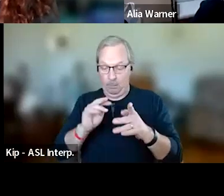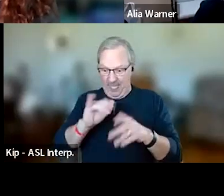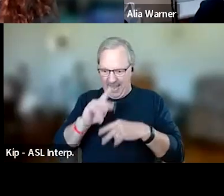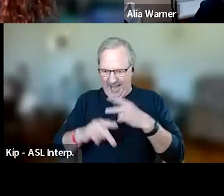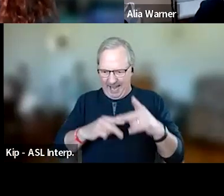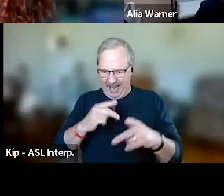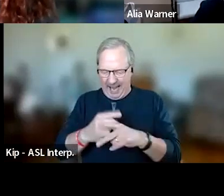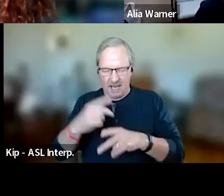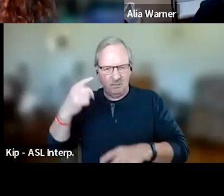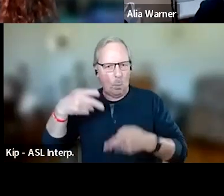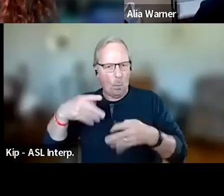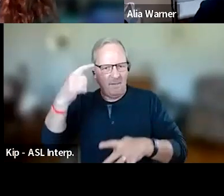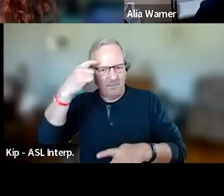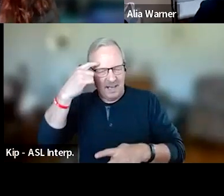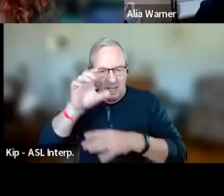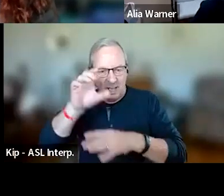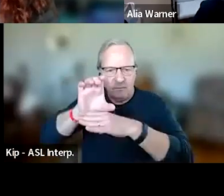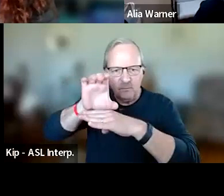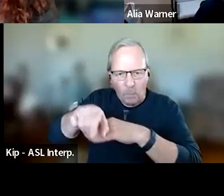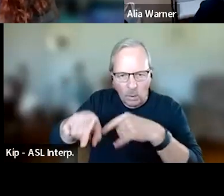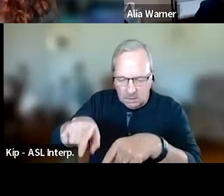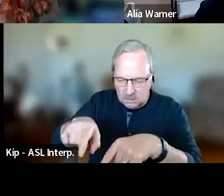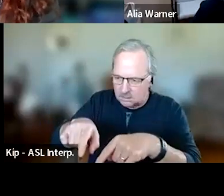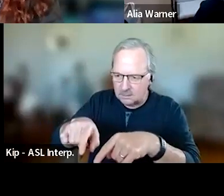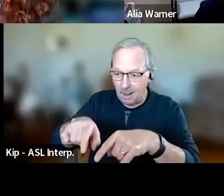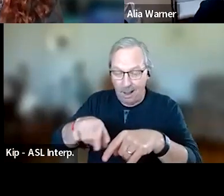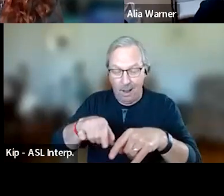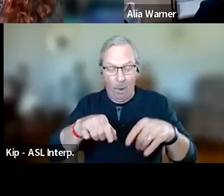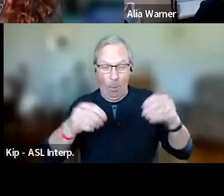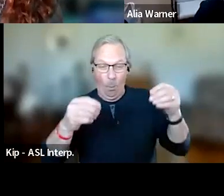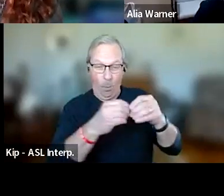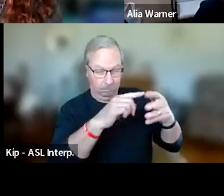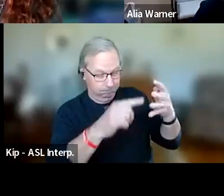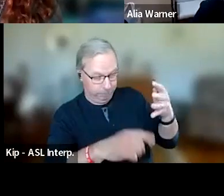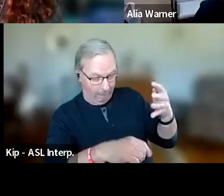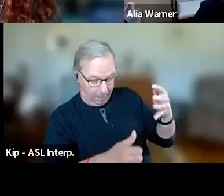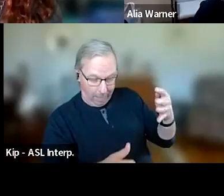to be forced to go through that on top of everything else, I really personally morally don't agree with it.